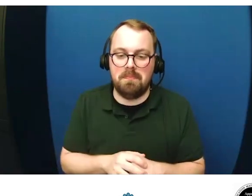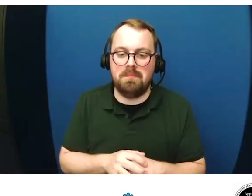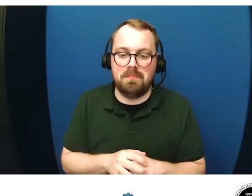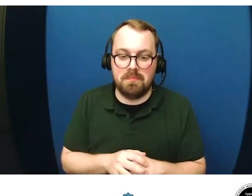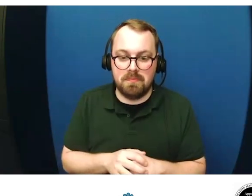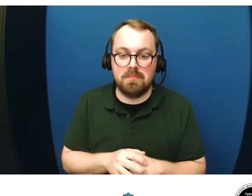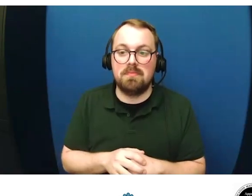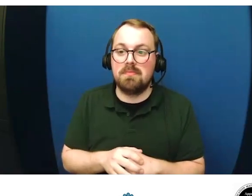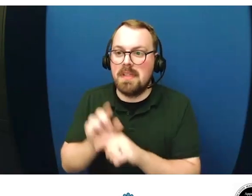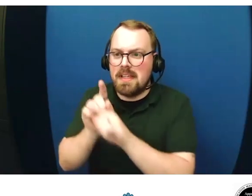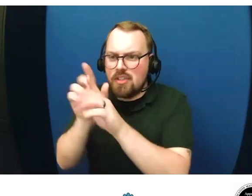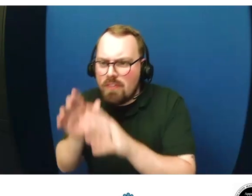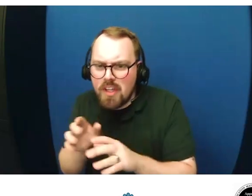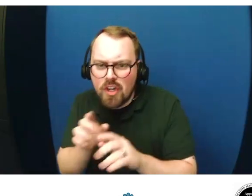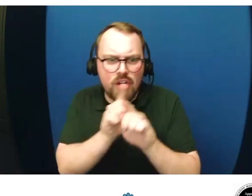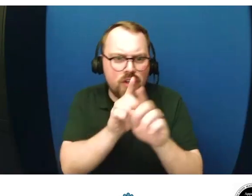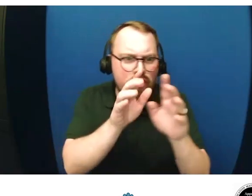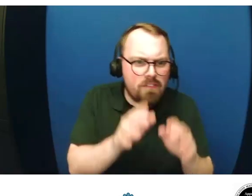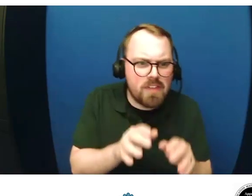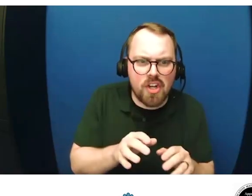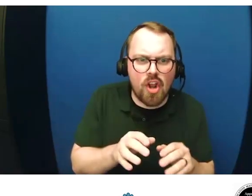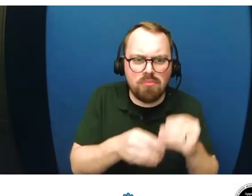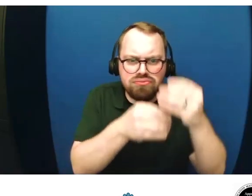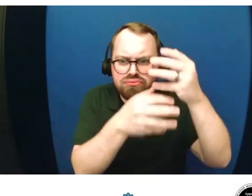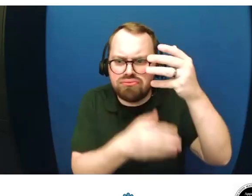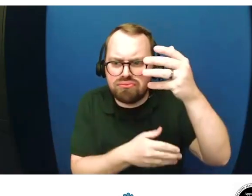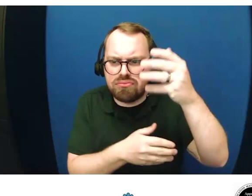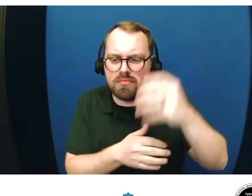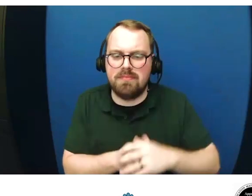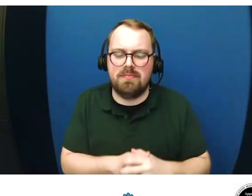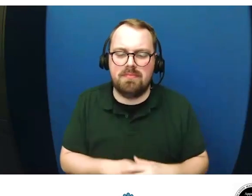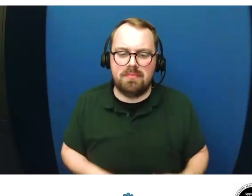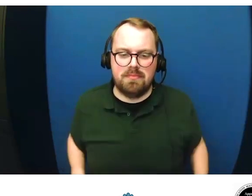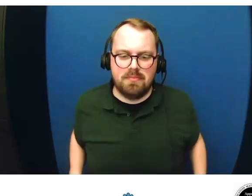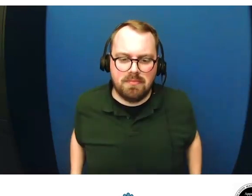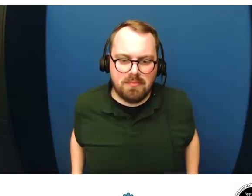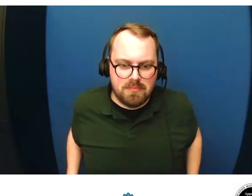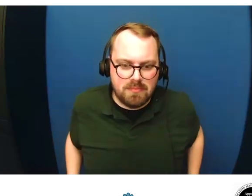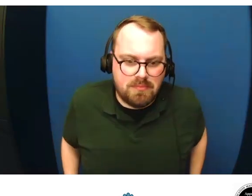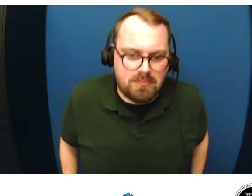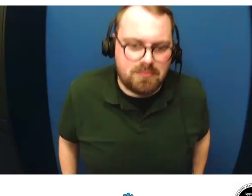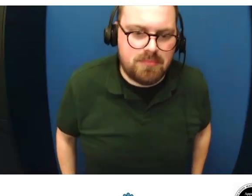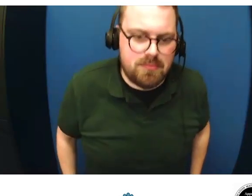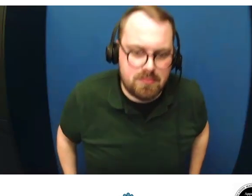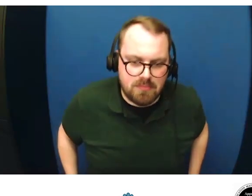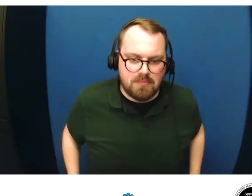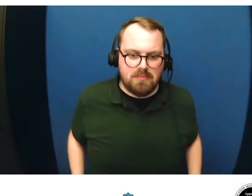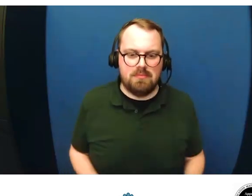Intervener...Intervener...Intervener Intervener...Intervener...